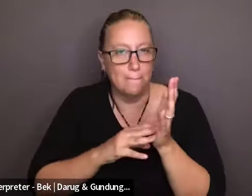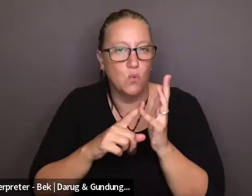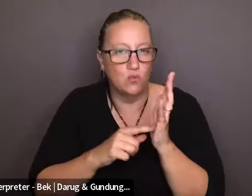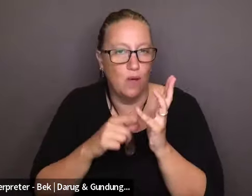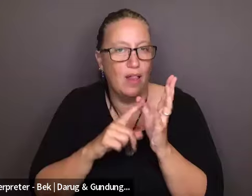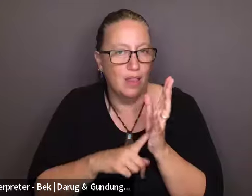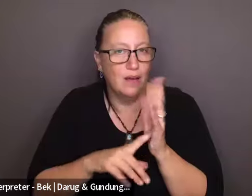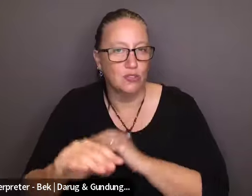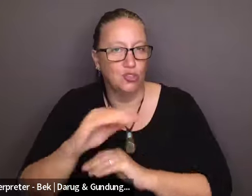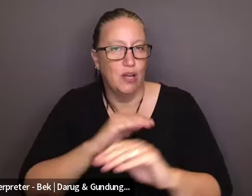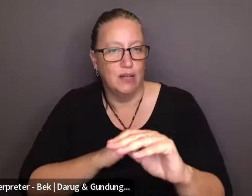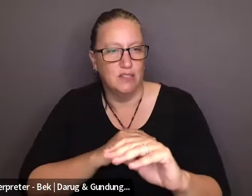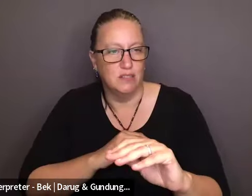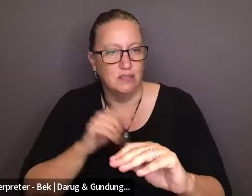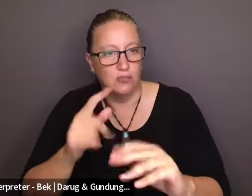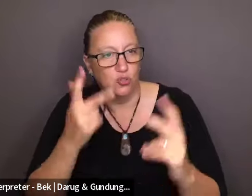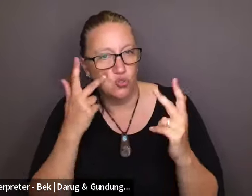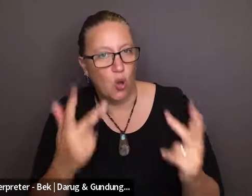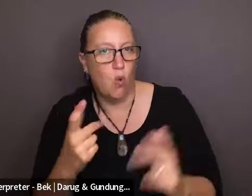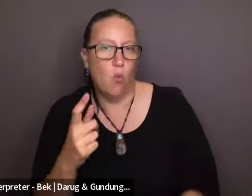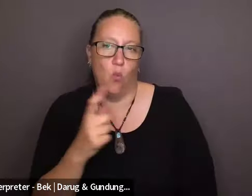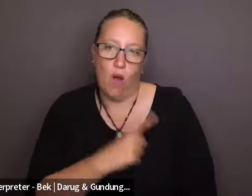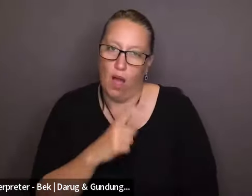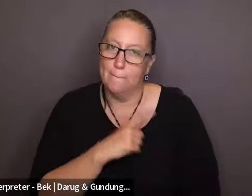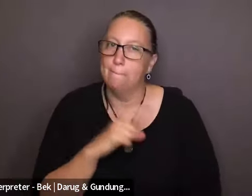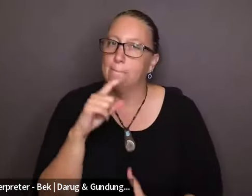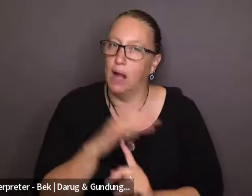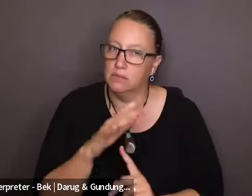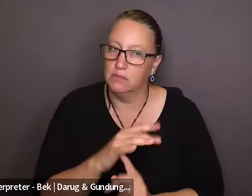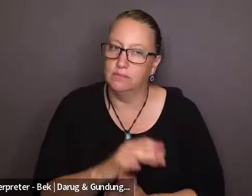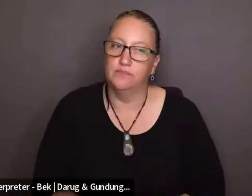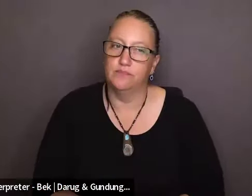. Building on that idea of co-design as a mutual exchange